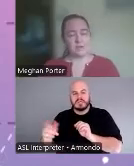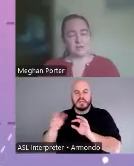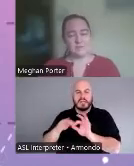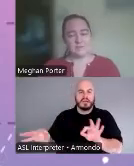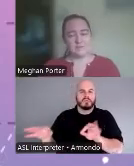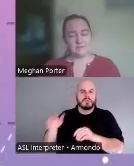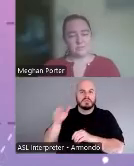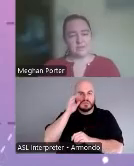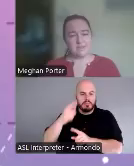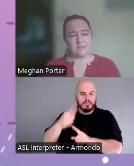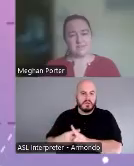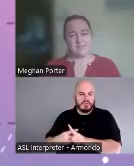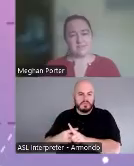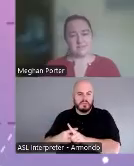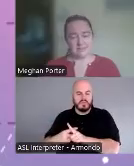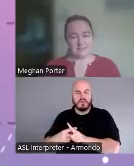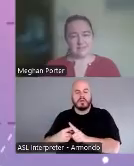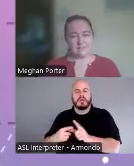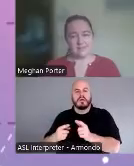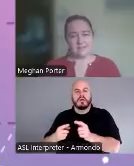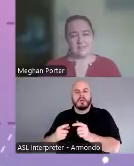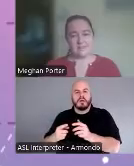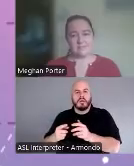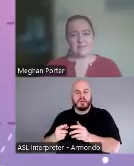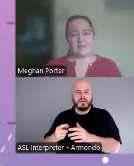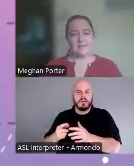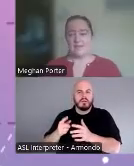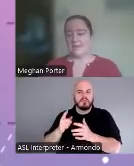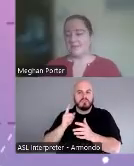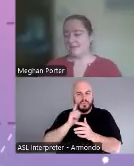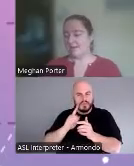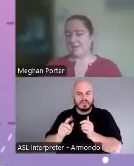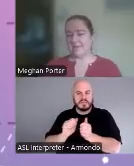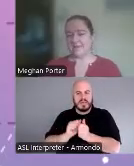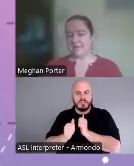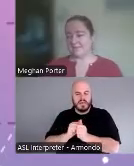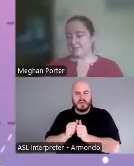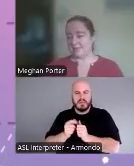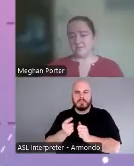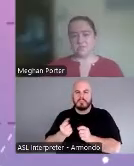of the social media accessibility mini-campaign did complicate its execution.